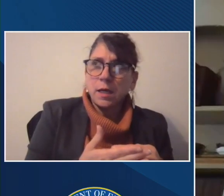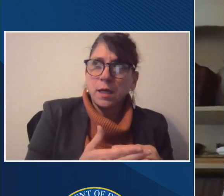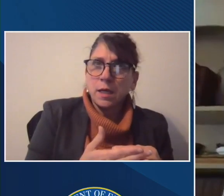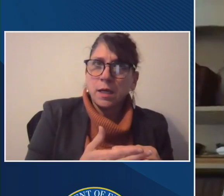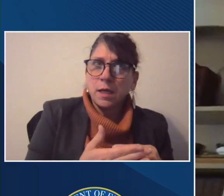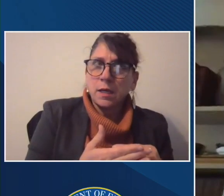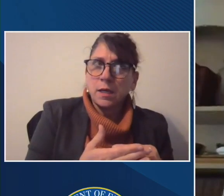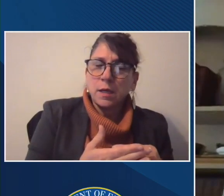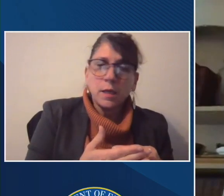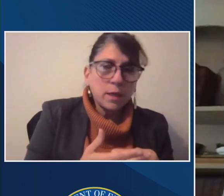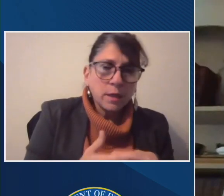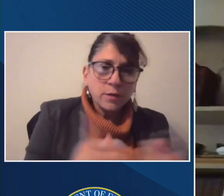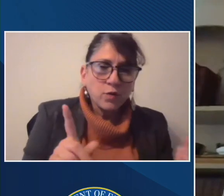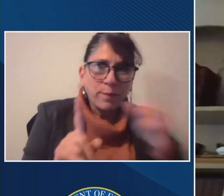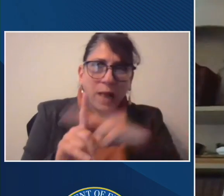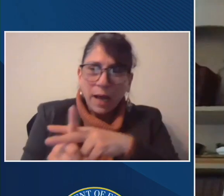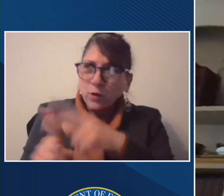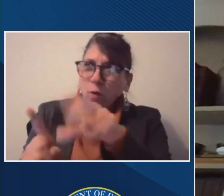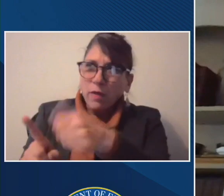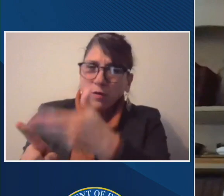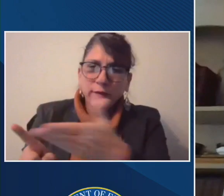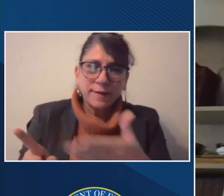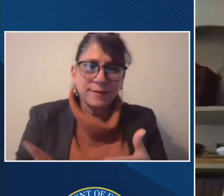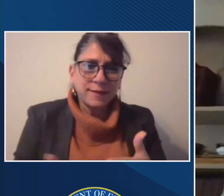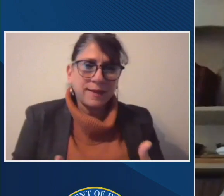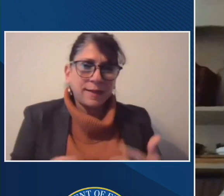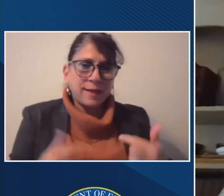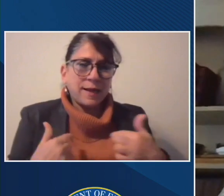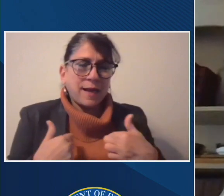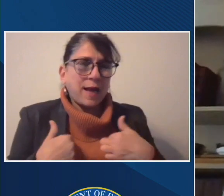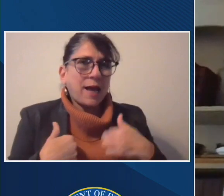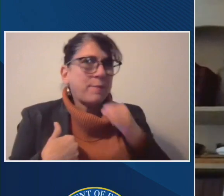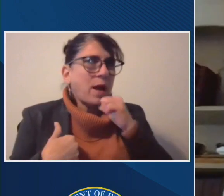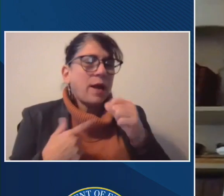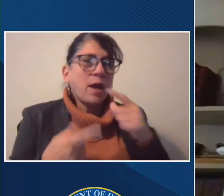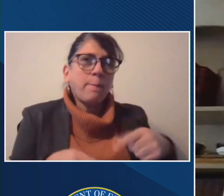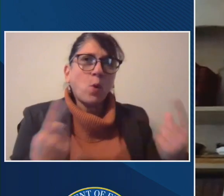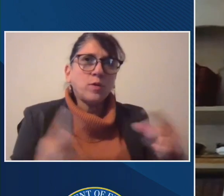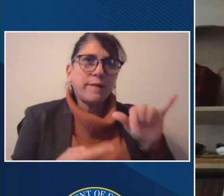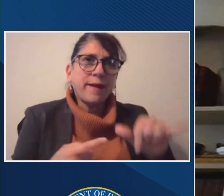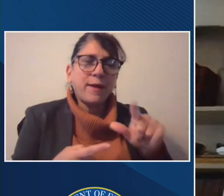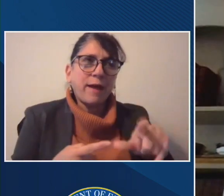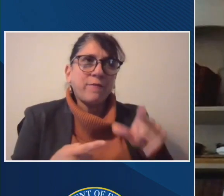I don't think we necessarily be 100% opposed to that. I think you have to take that back and think about it for a while.